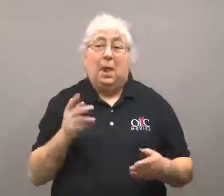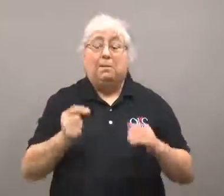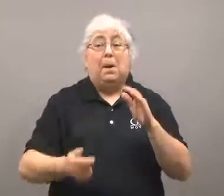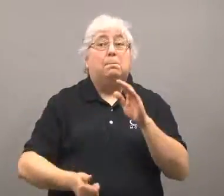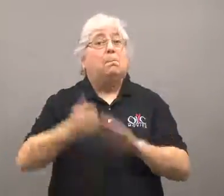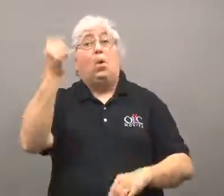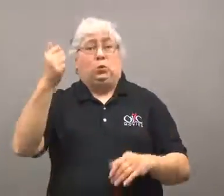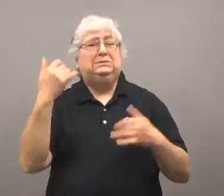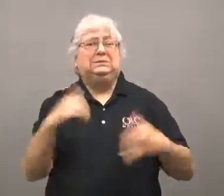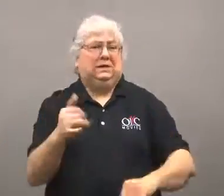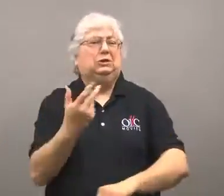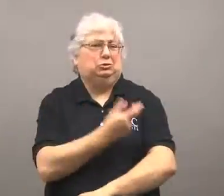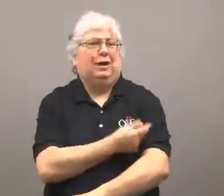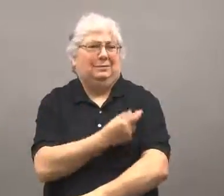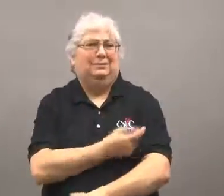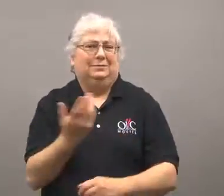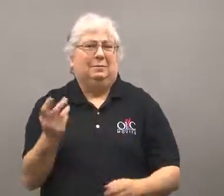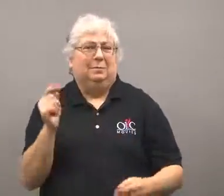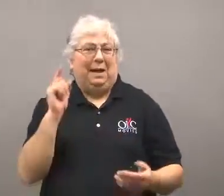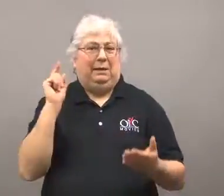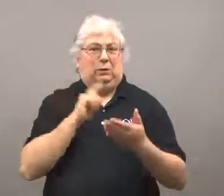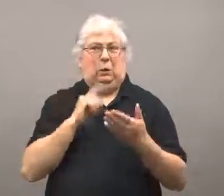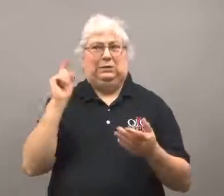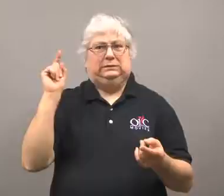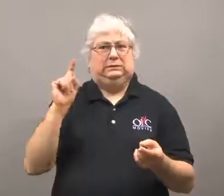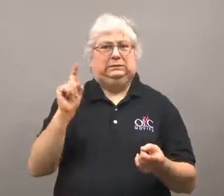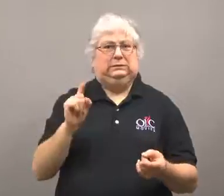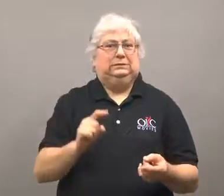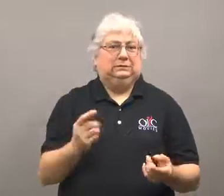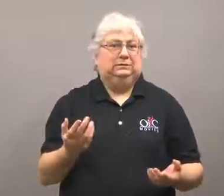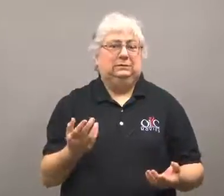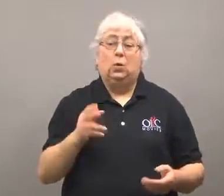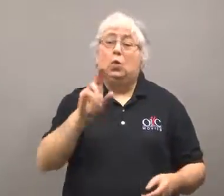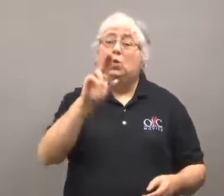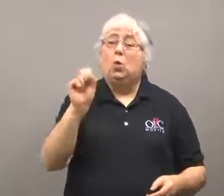The majority of children get the shots, but the number is dropping.